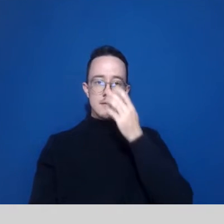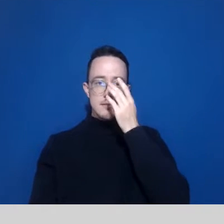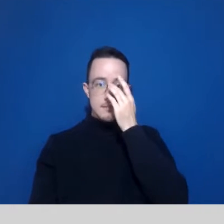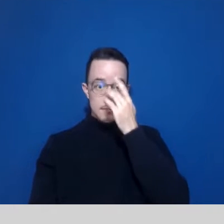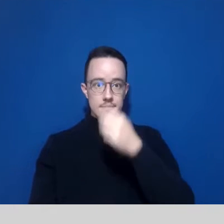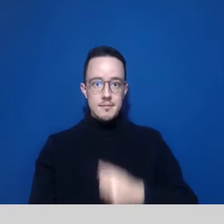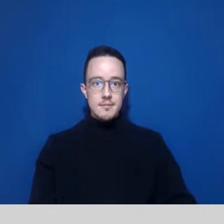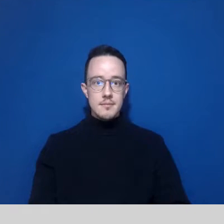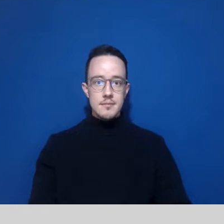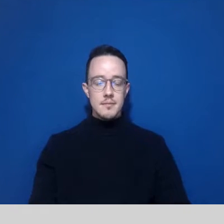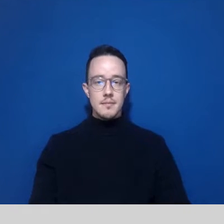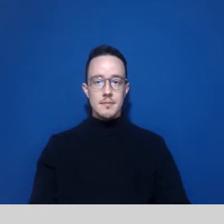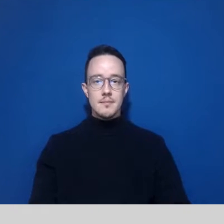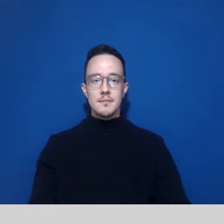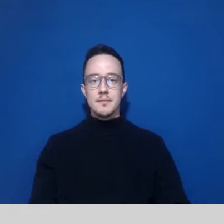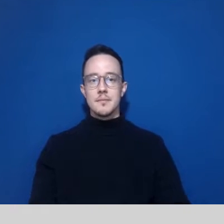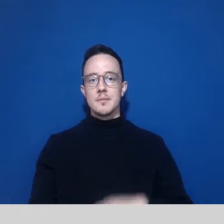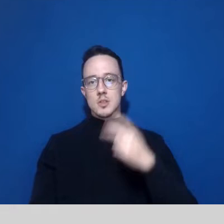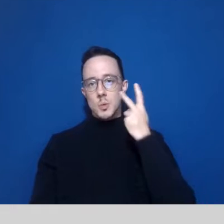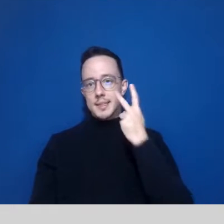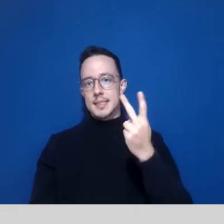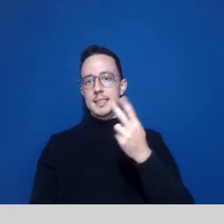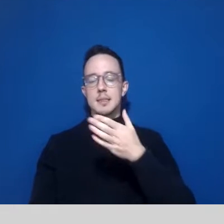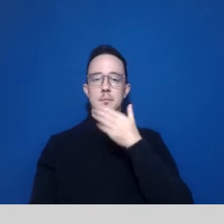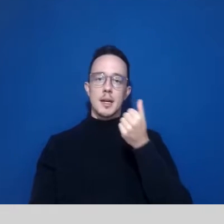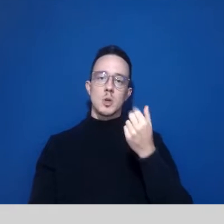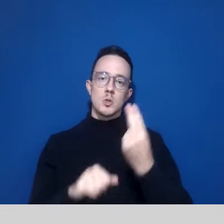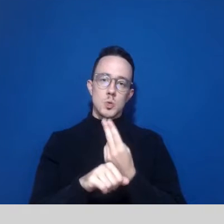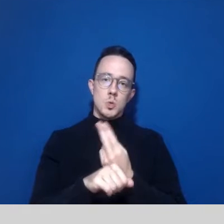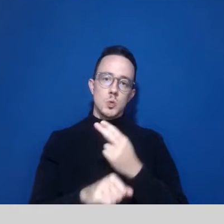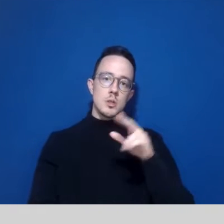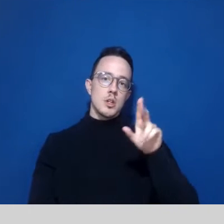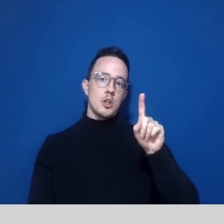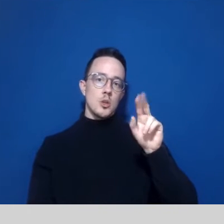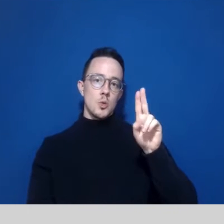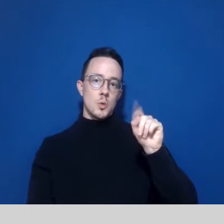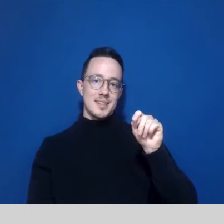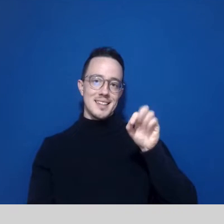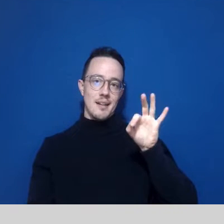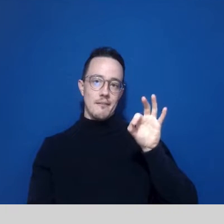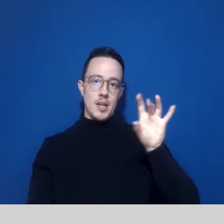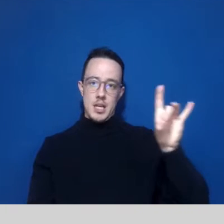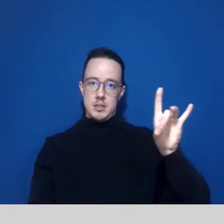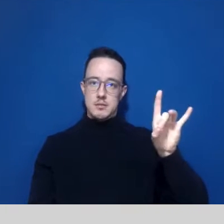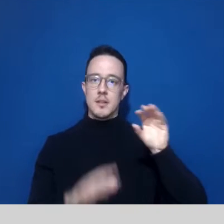So you'll see that usually it is always better to encode everything using UTF-8,